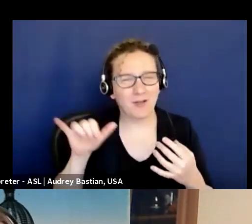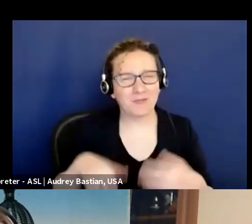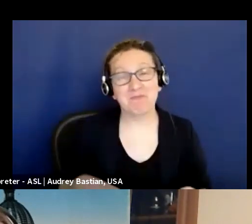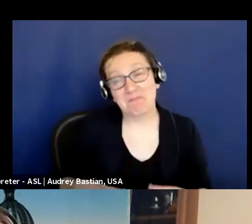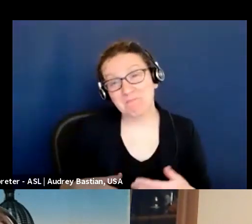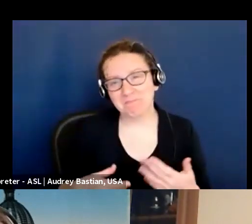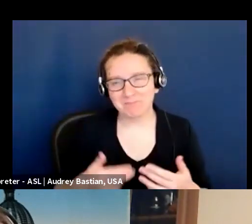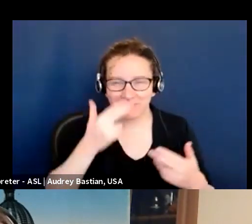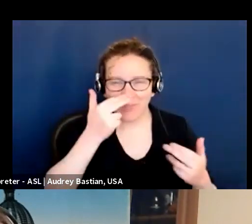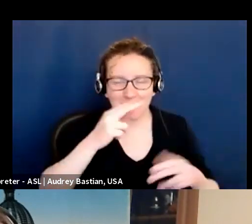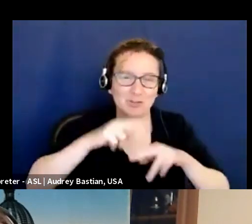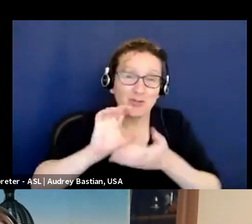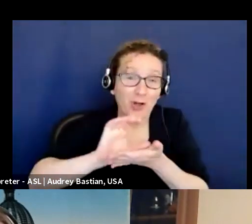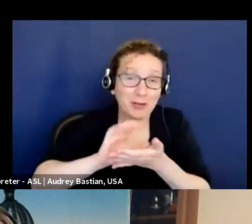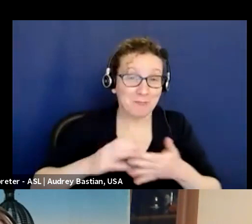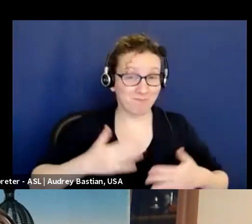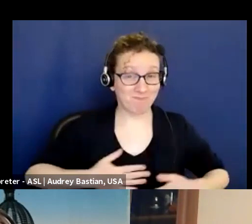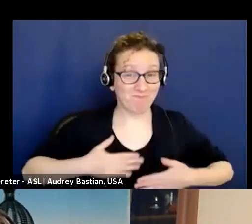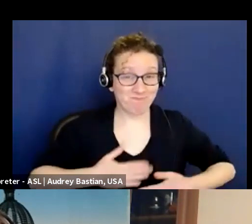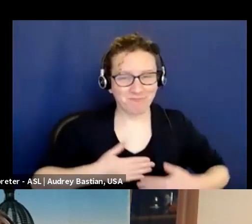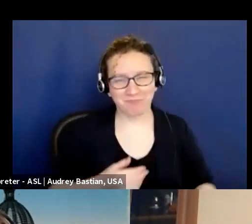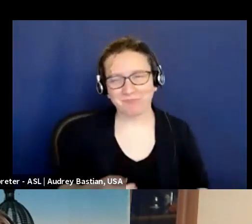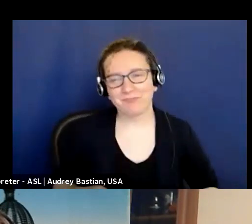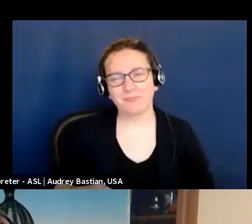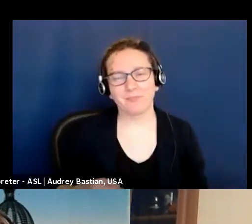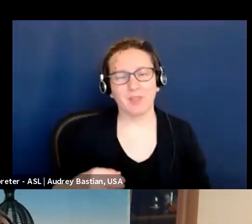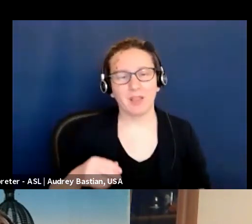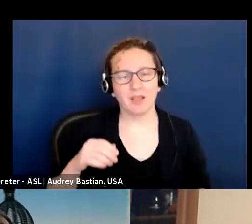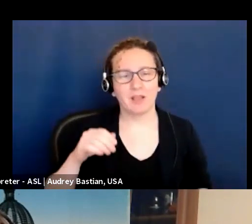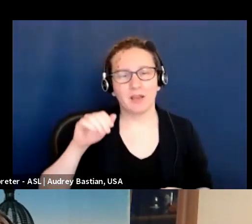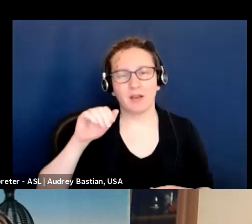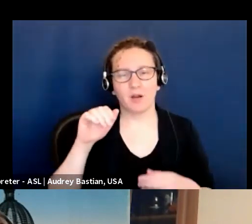CBYX but it was more of a post-college professional exchange